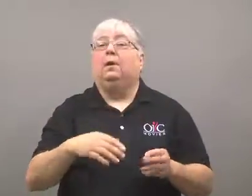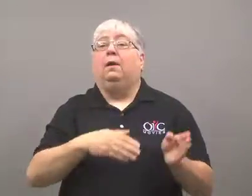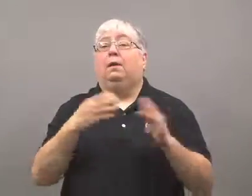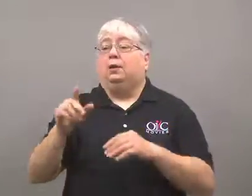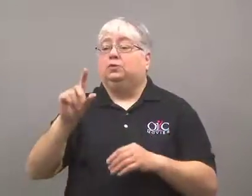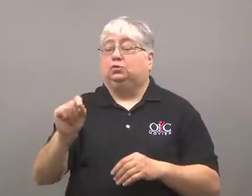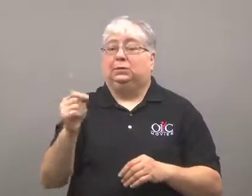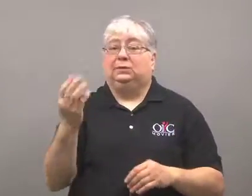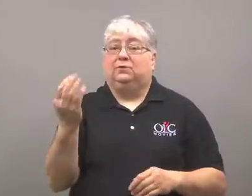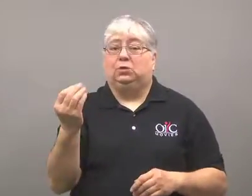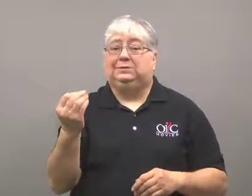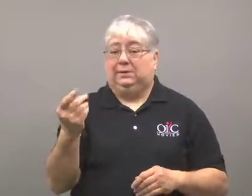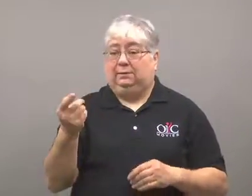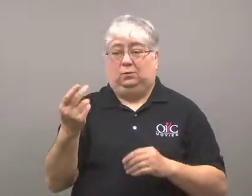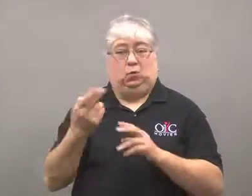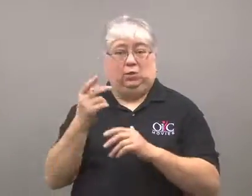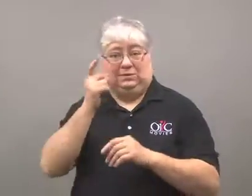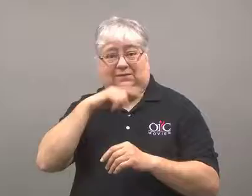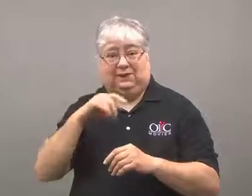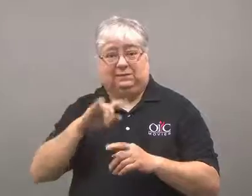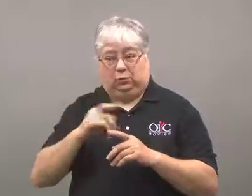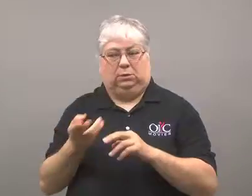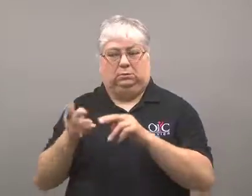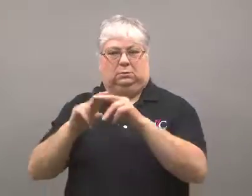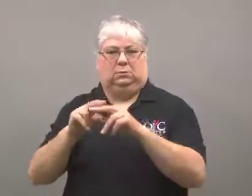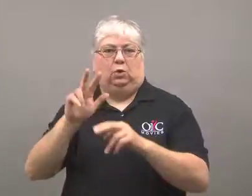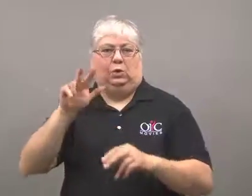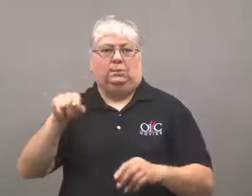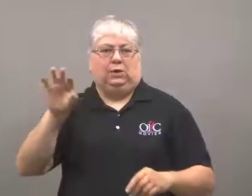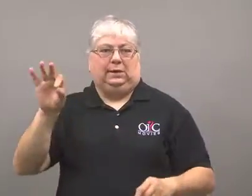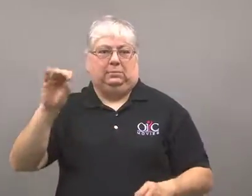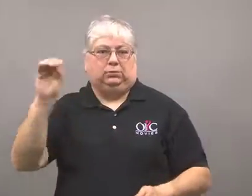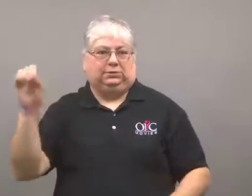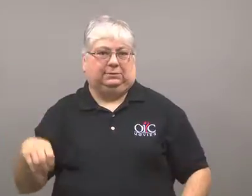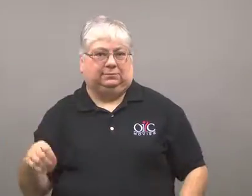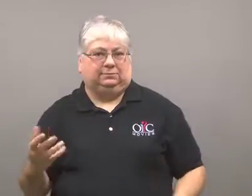That increased to 3.9% in 2014.